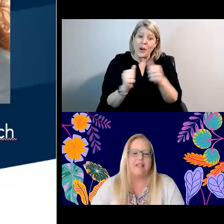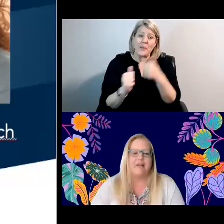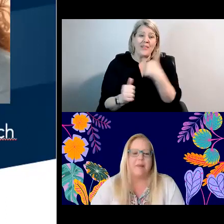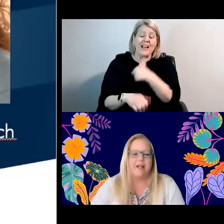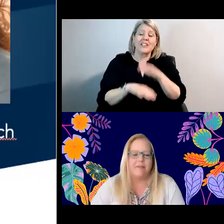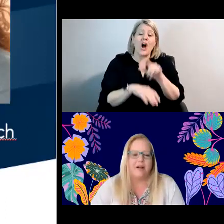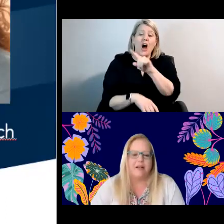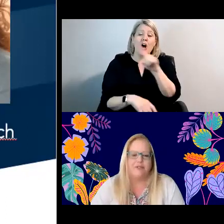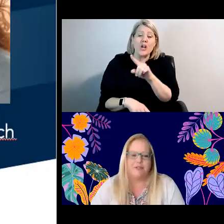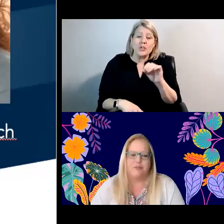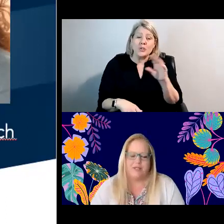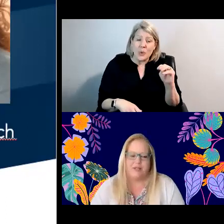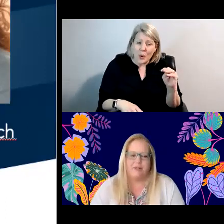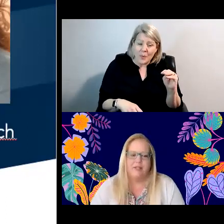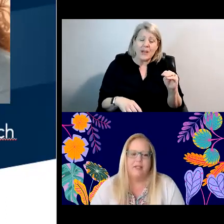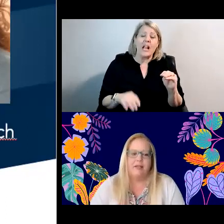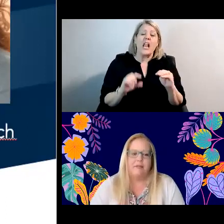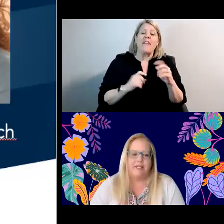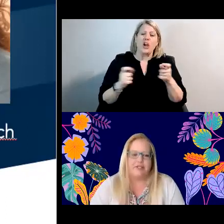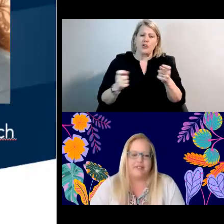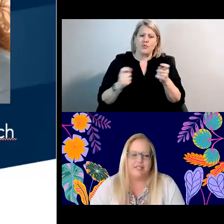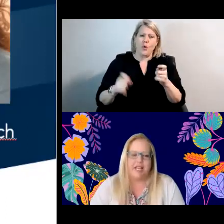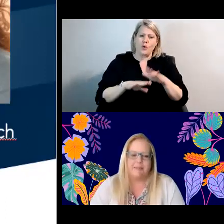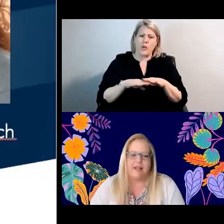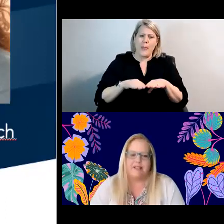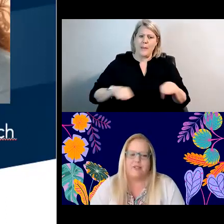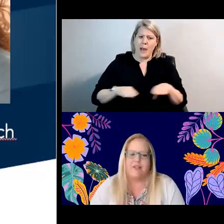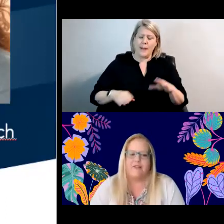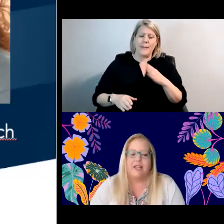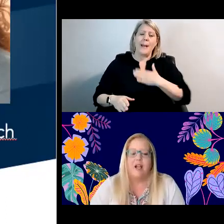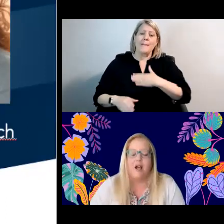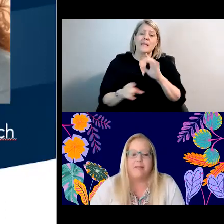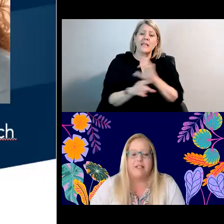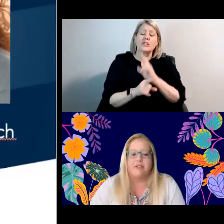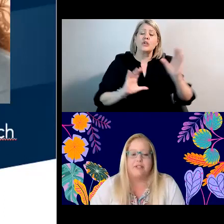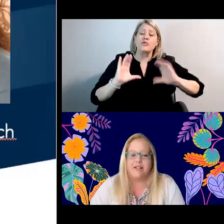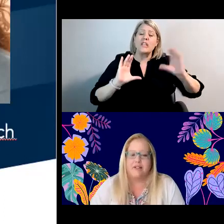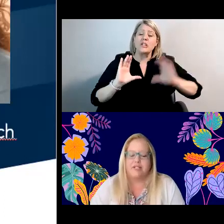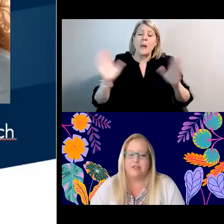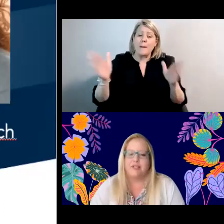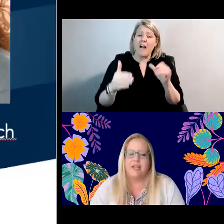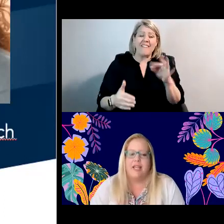at the bottom bar of your Zoom window. Please use the chat box if you have any comments or technical issues,